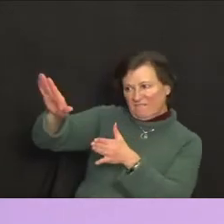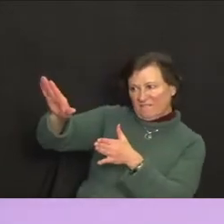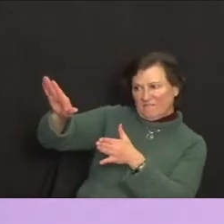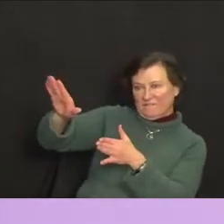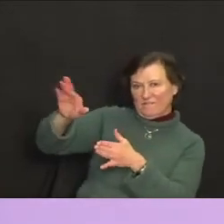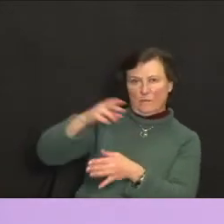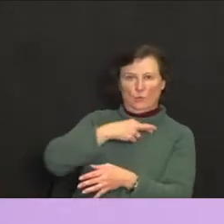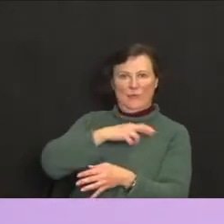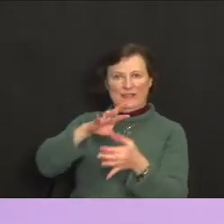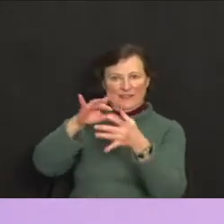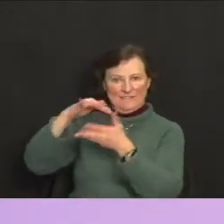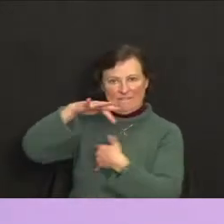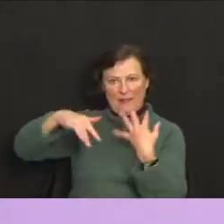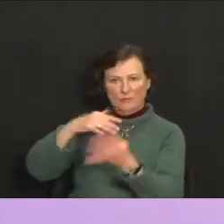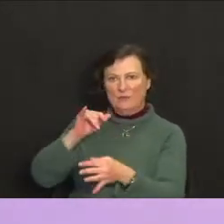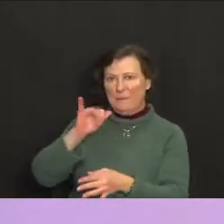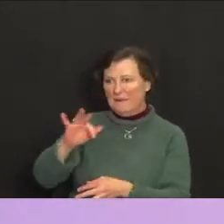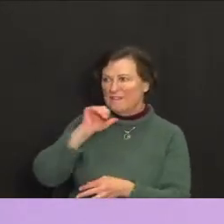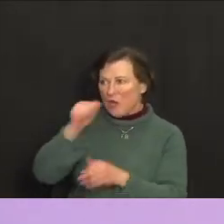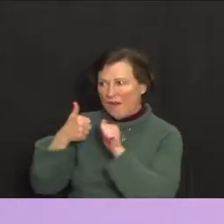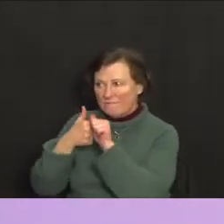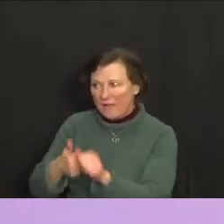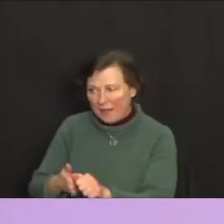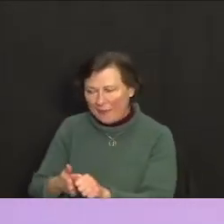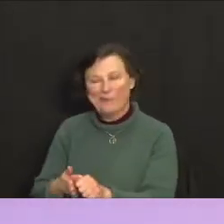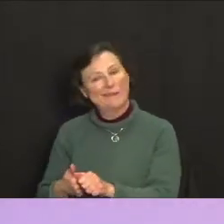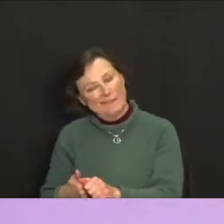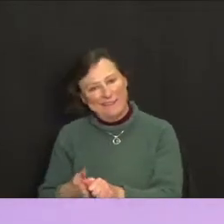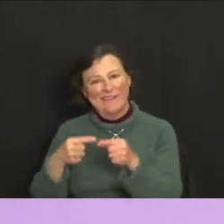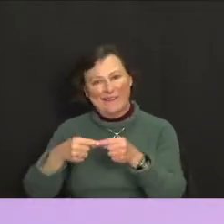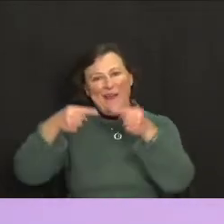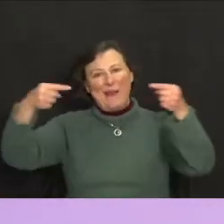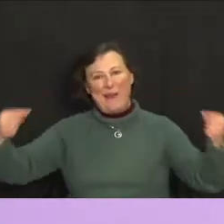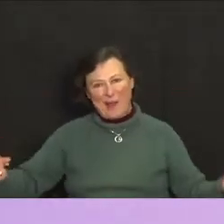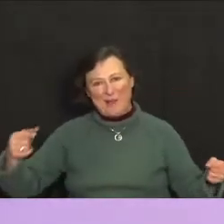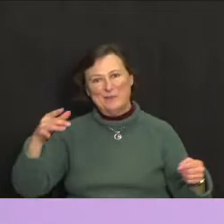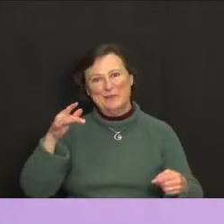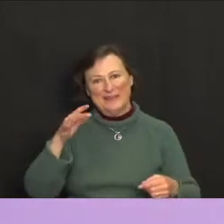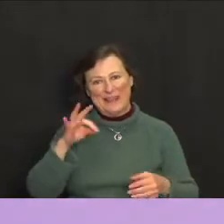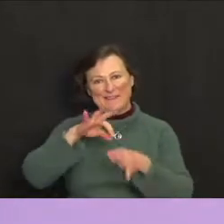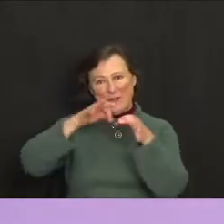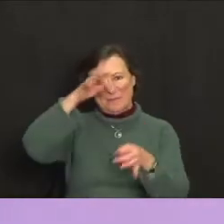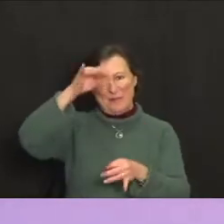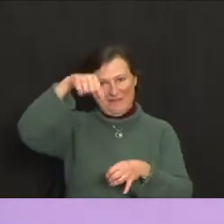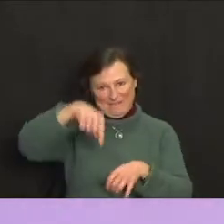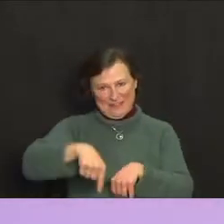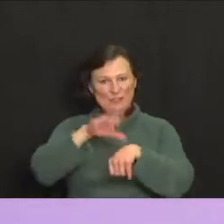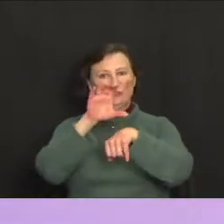That would seem very contrary to the spirit of this church but it's the kind of thing that often